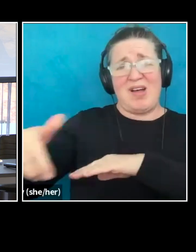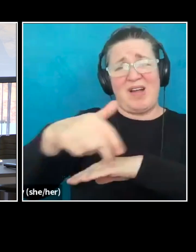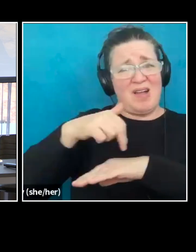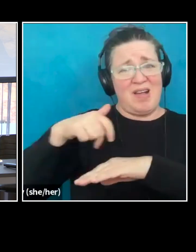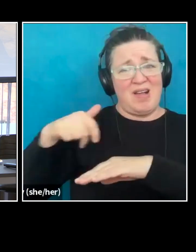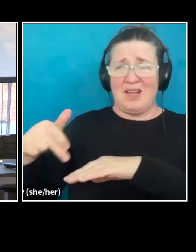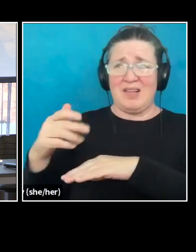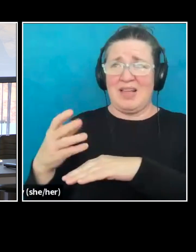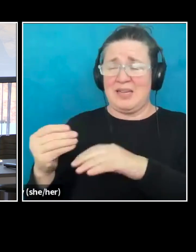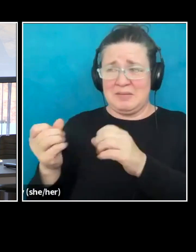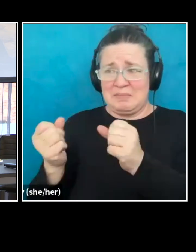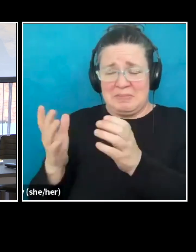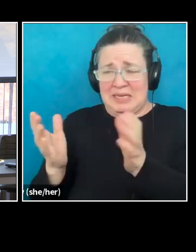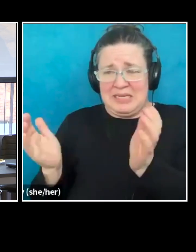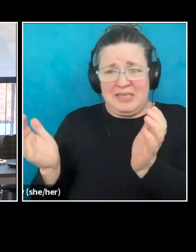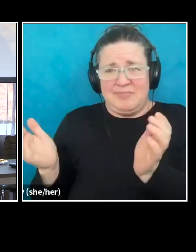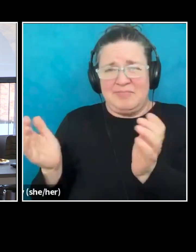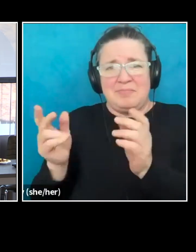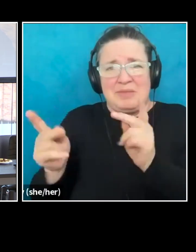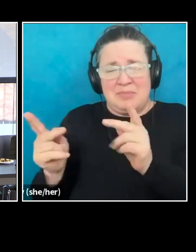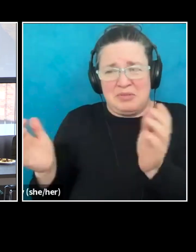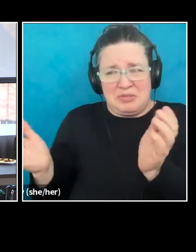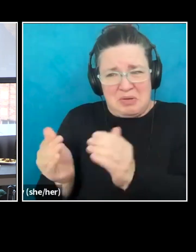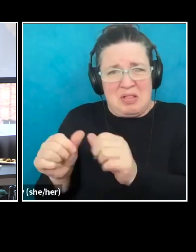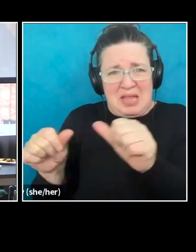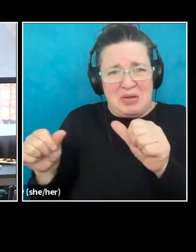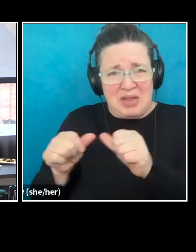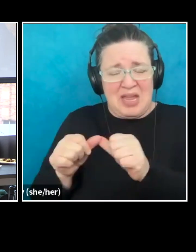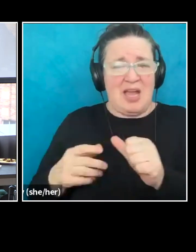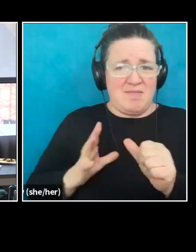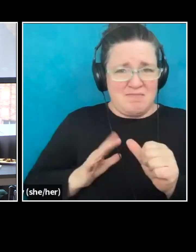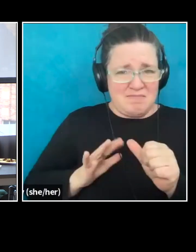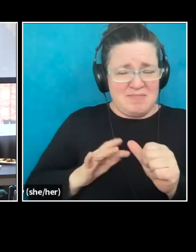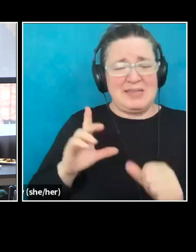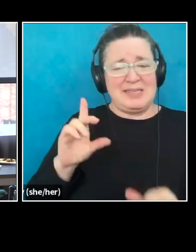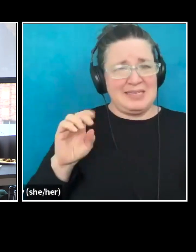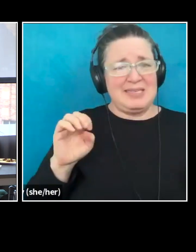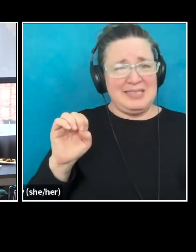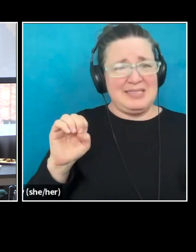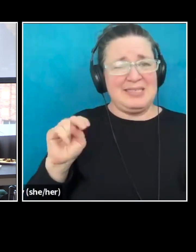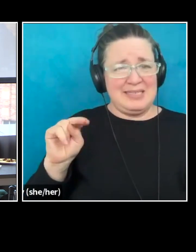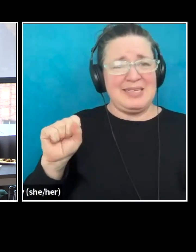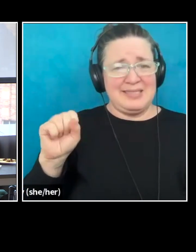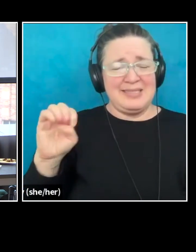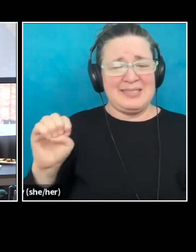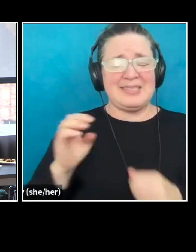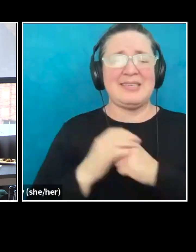data um that we're looking at how you know how can we use this to make sure that like because people